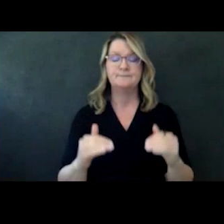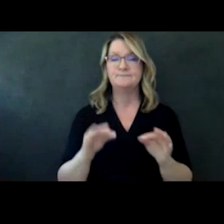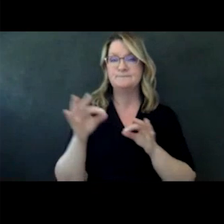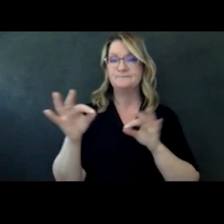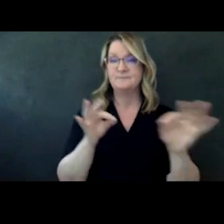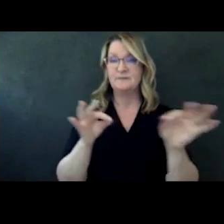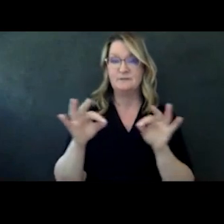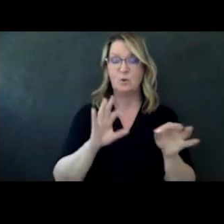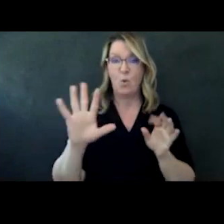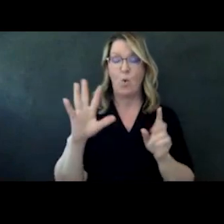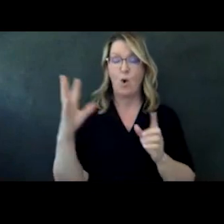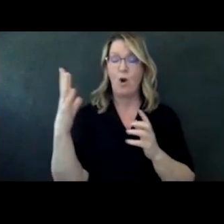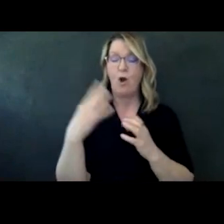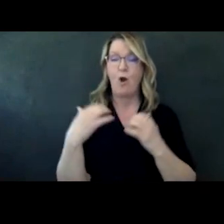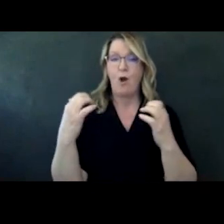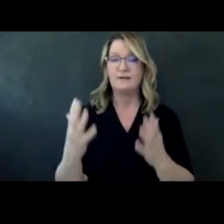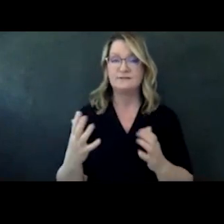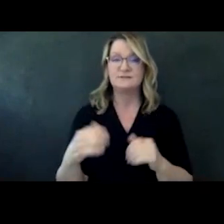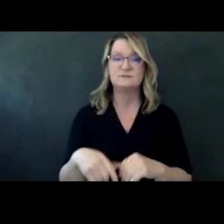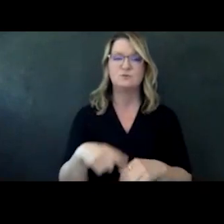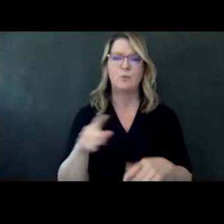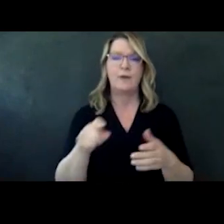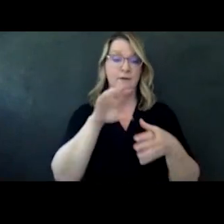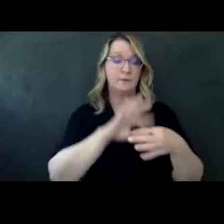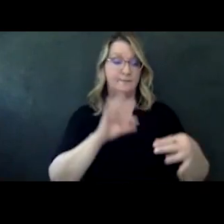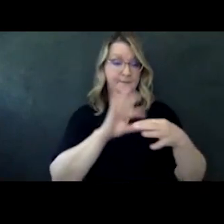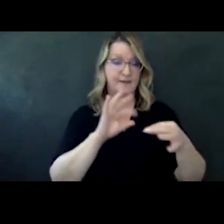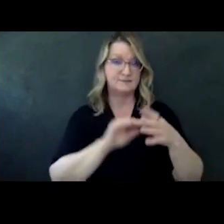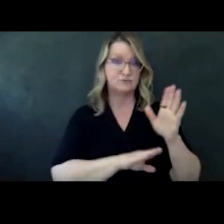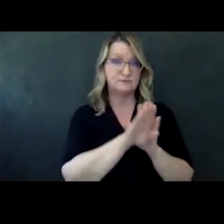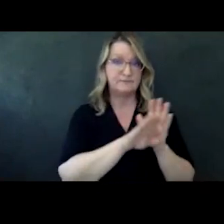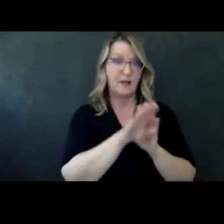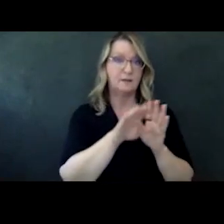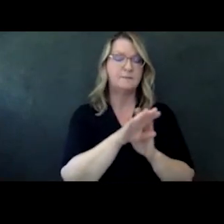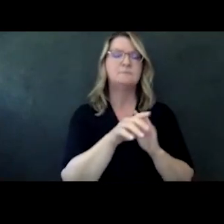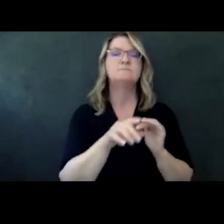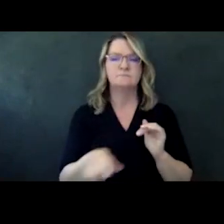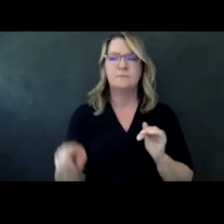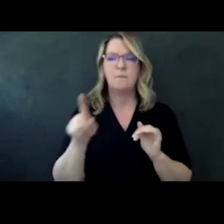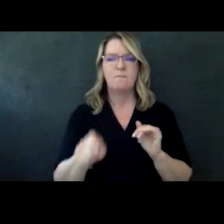your messaging of any sort of outreach strategy, your audience must be defined. For the purpose of